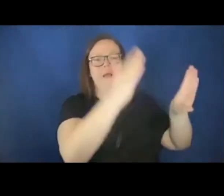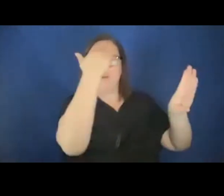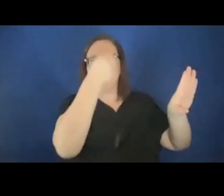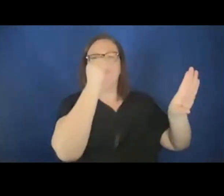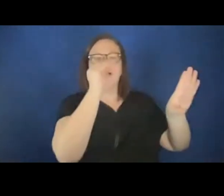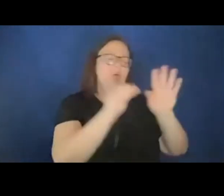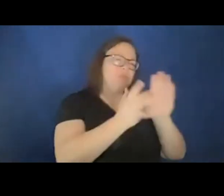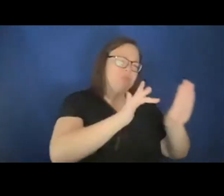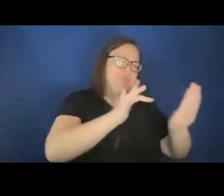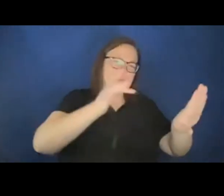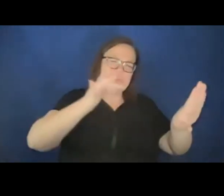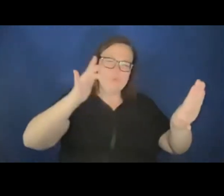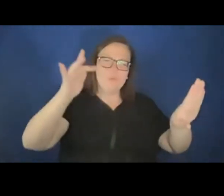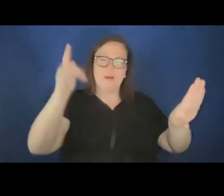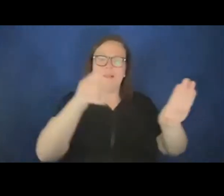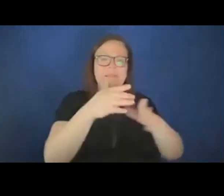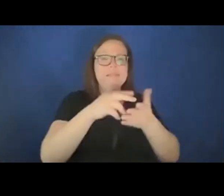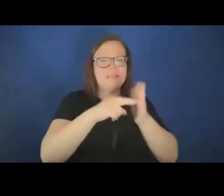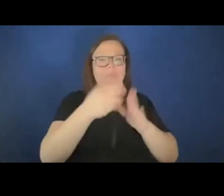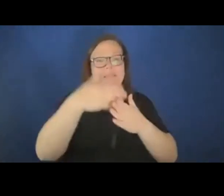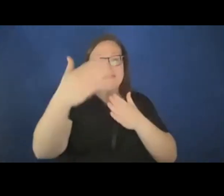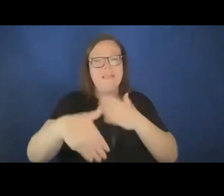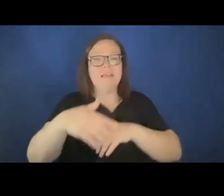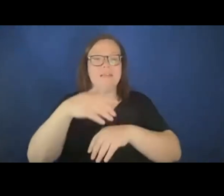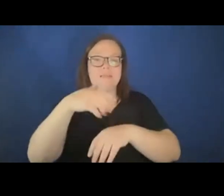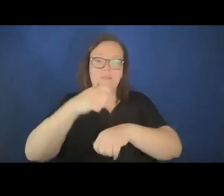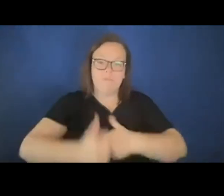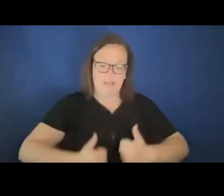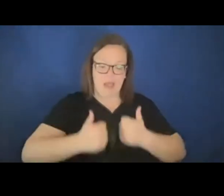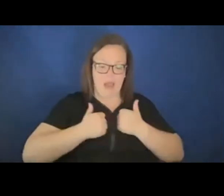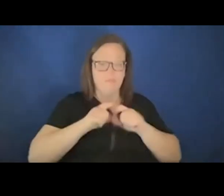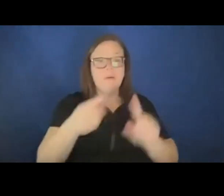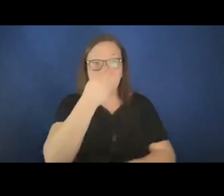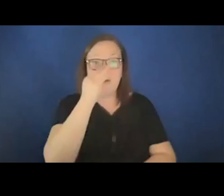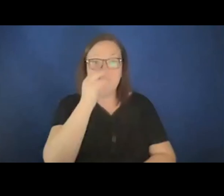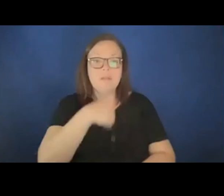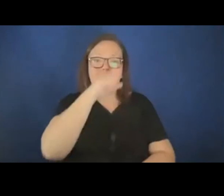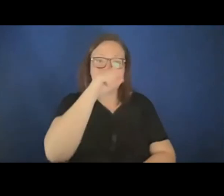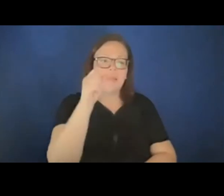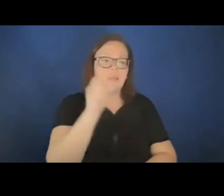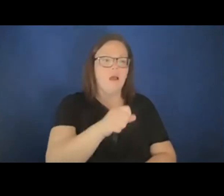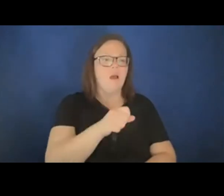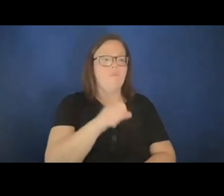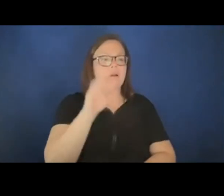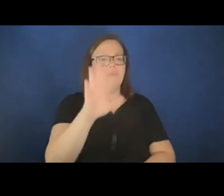their eclipse means the end of times but I love flowers for their treachery their fragile bodies